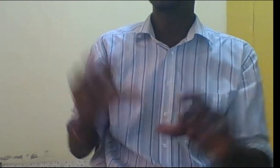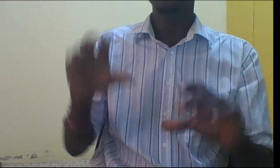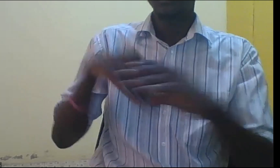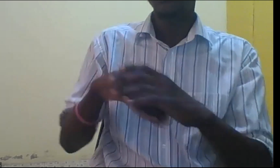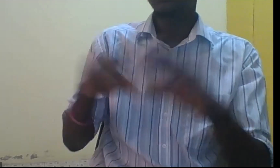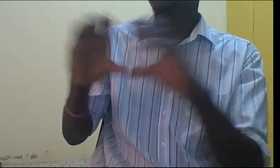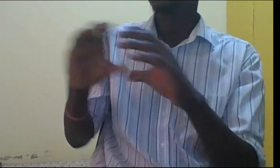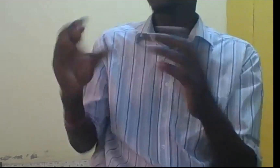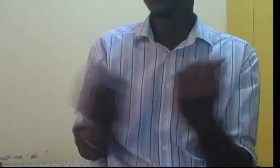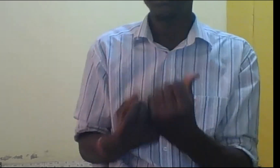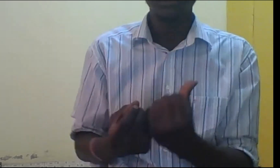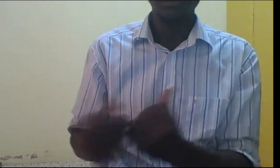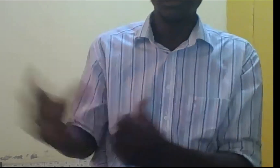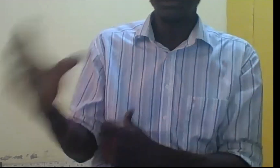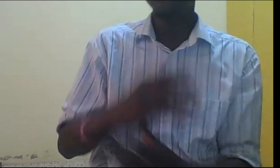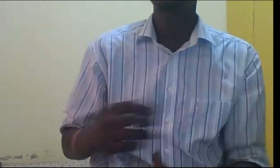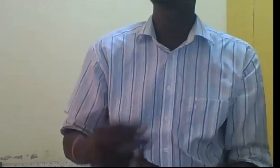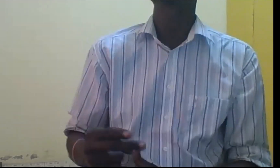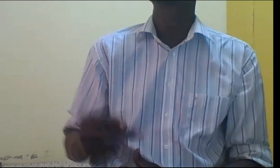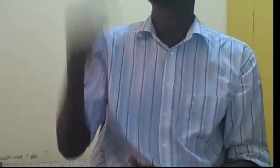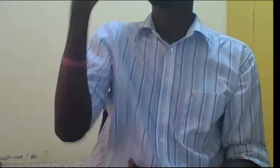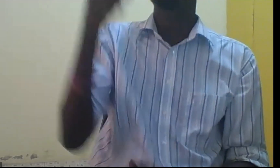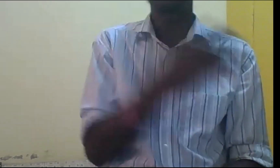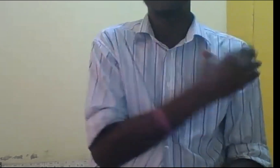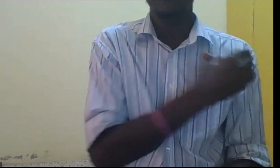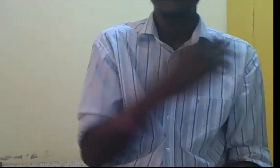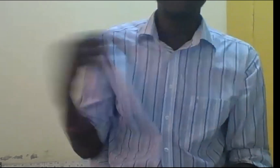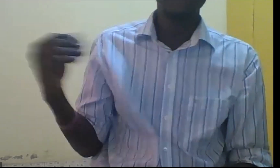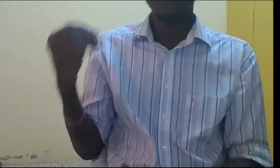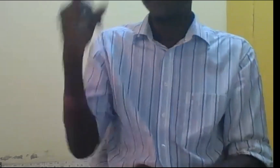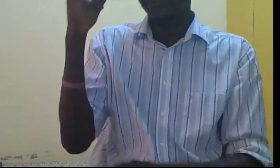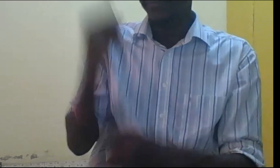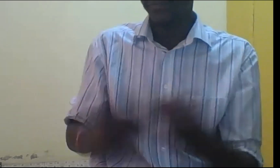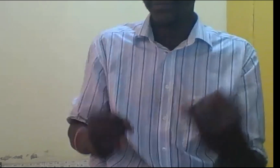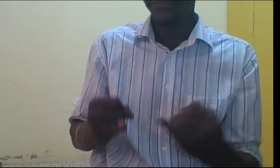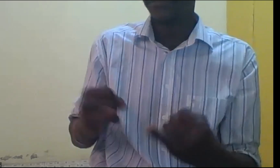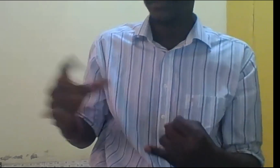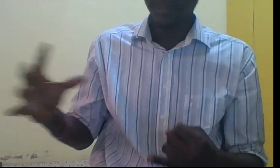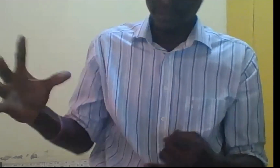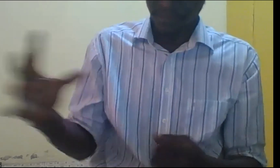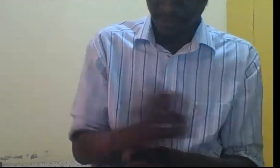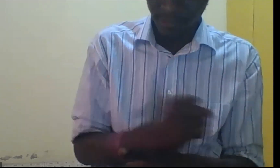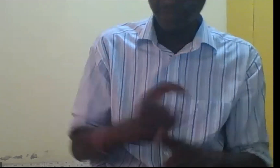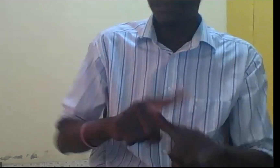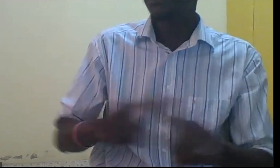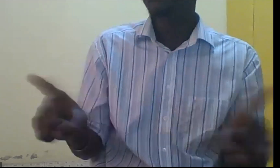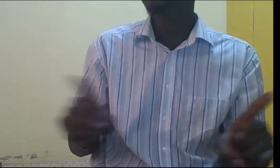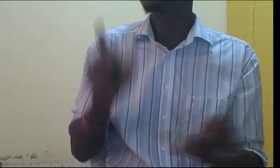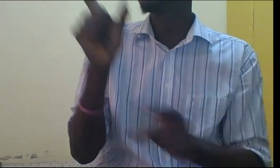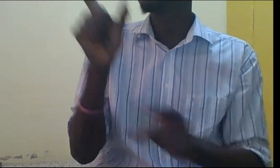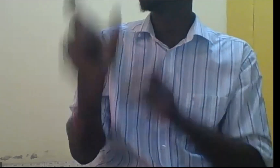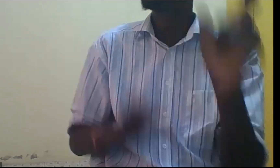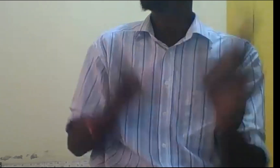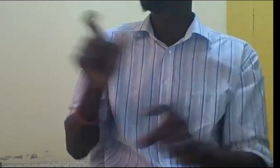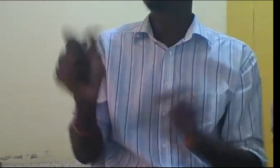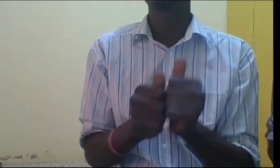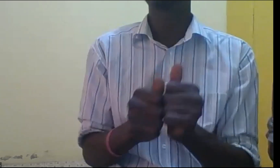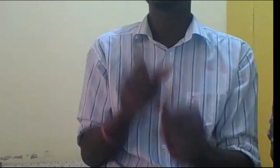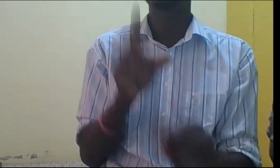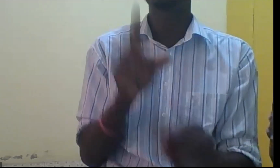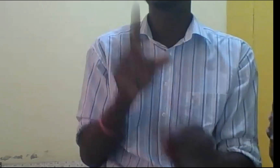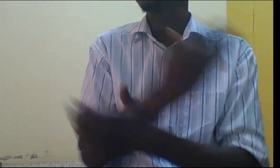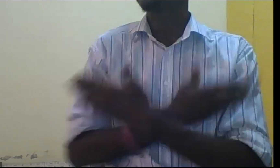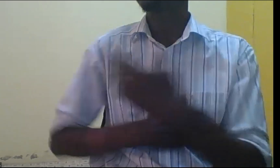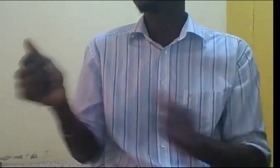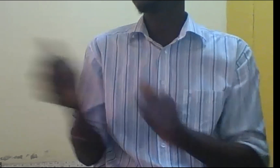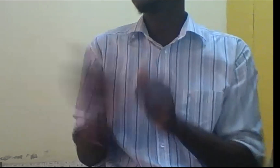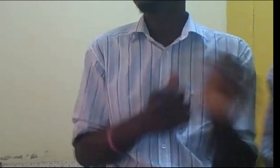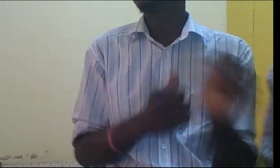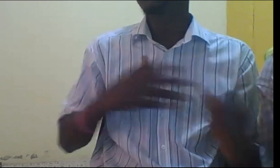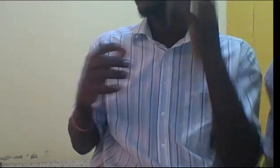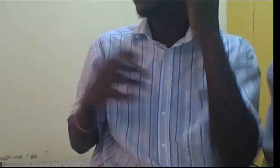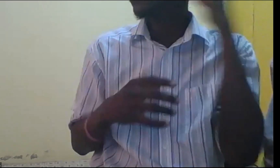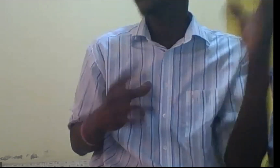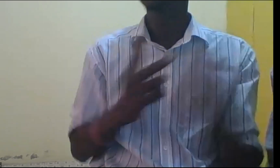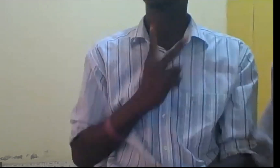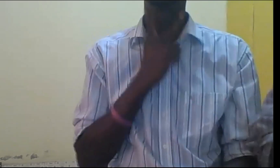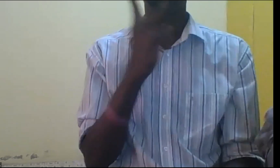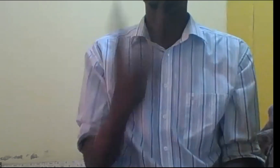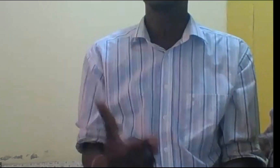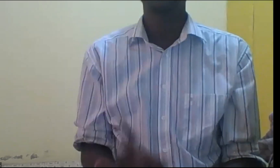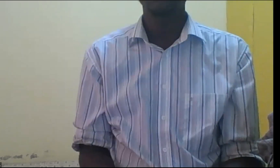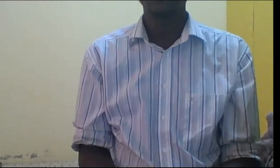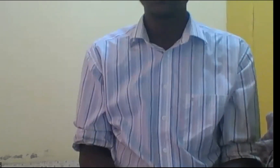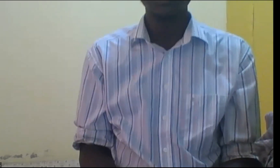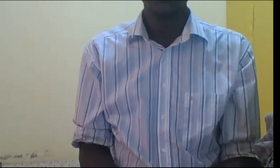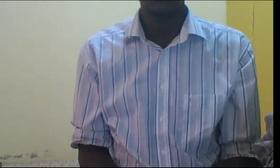be taken to a higher level, and finally to give differently able people the microphone so that everybody can hear their voice.